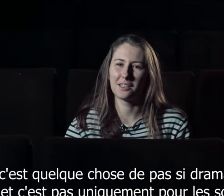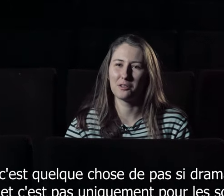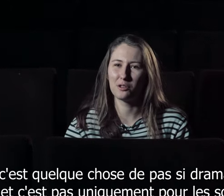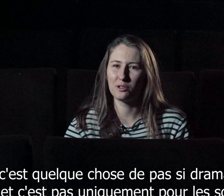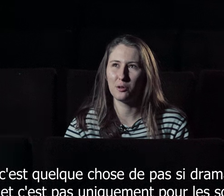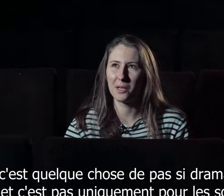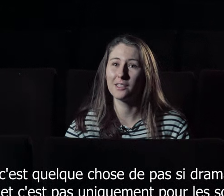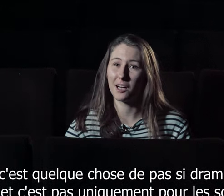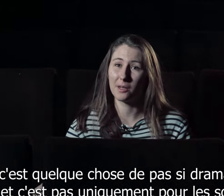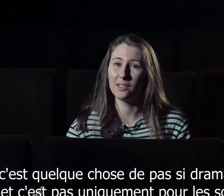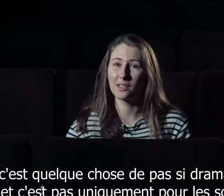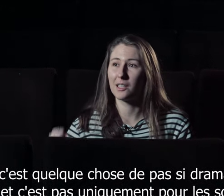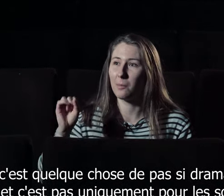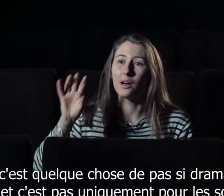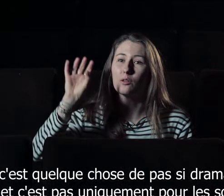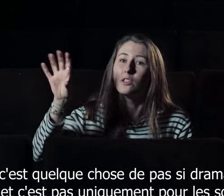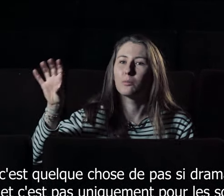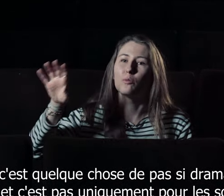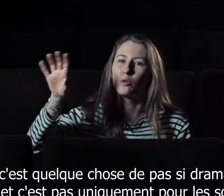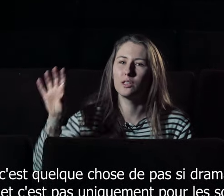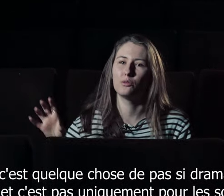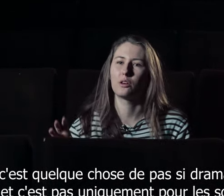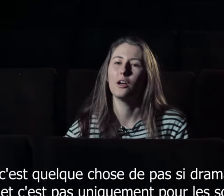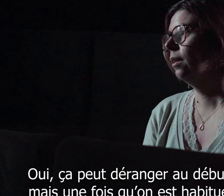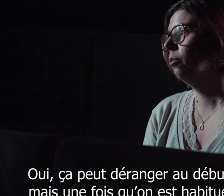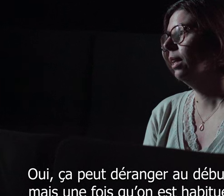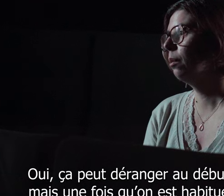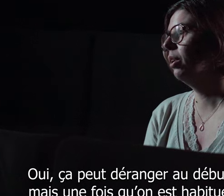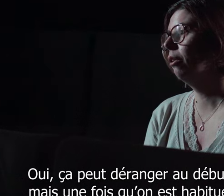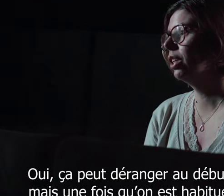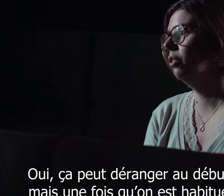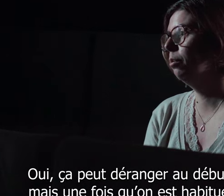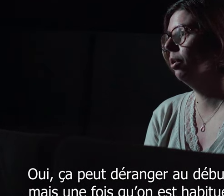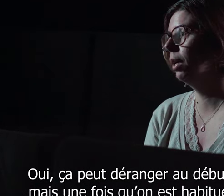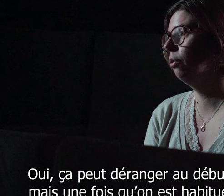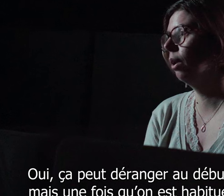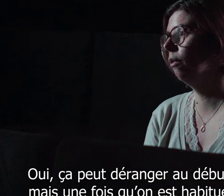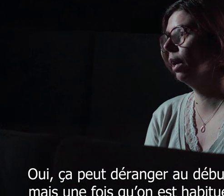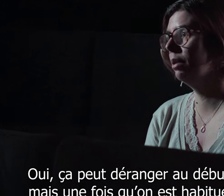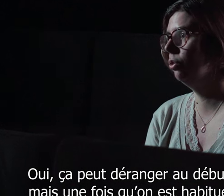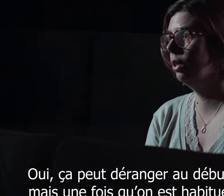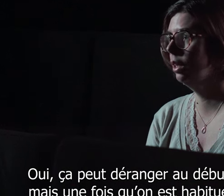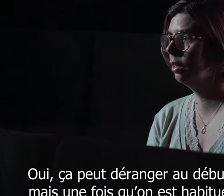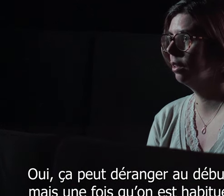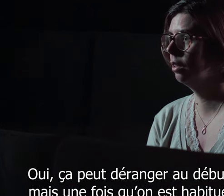it's something not so dramatic and it's not just for the deaf. Yes, it can be annoying at first, but once you get used to it,